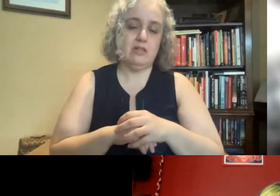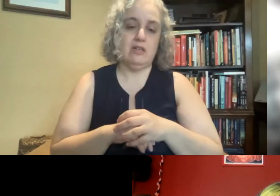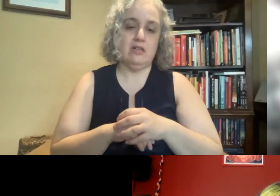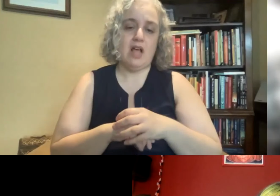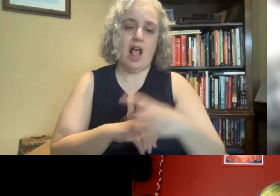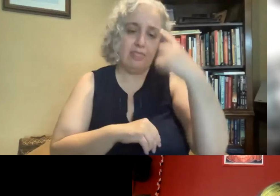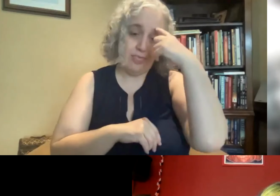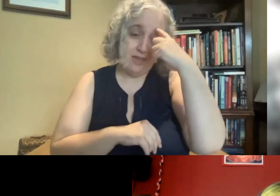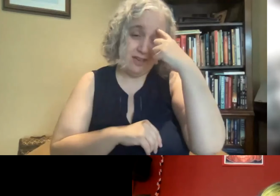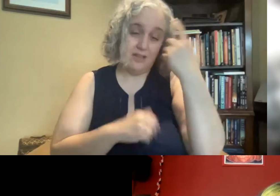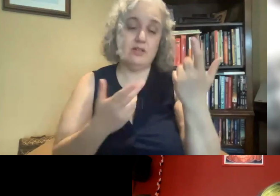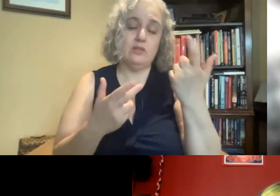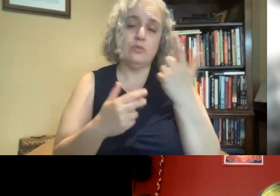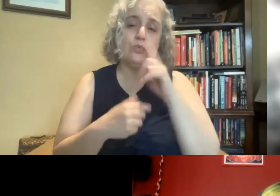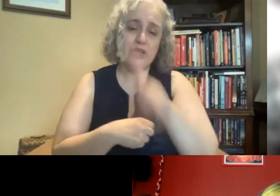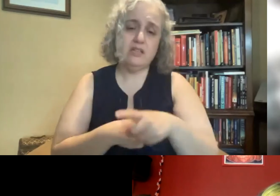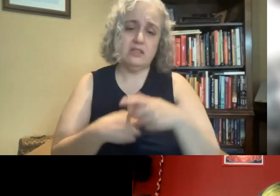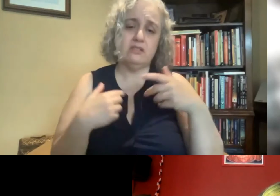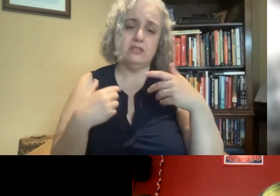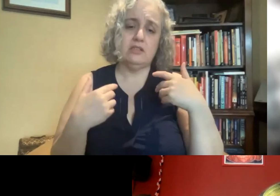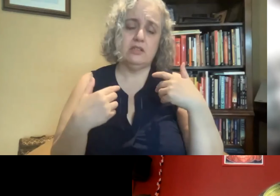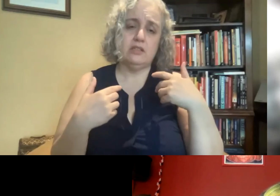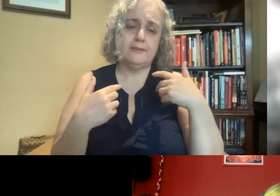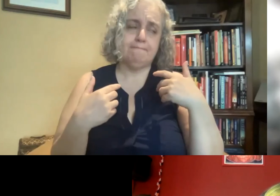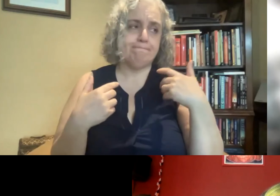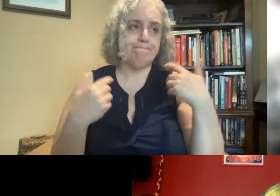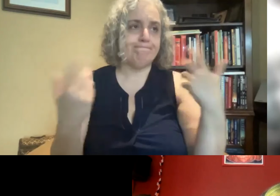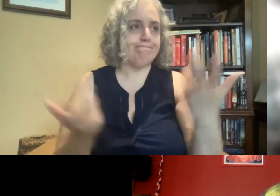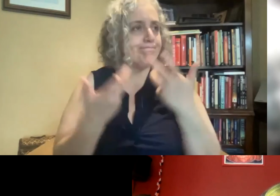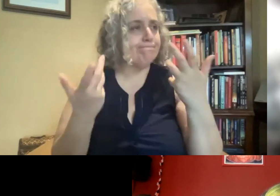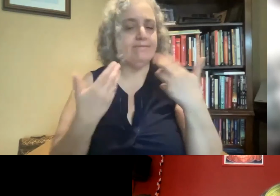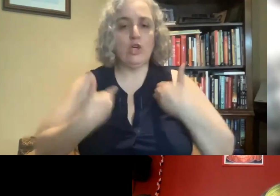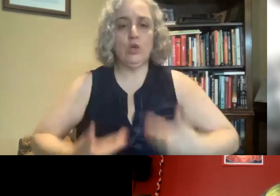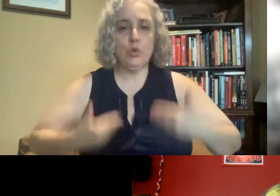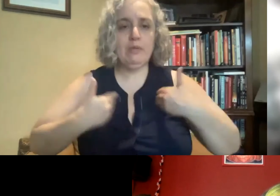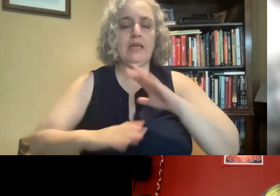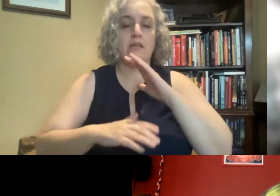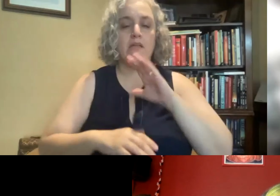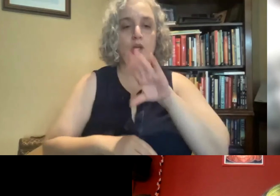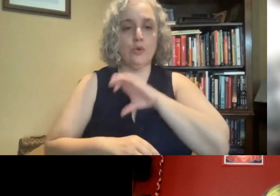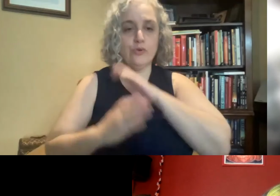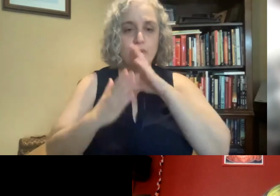There are quite a number of our human characteristics that we need to change,